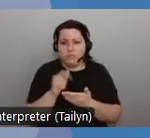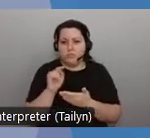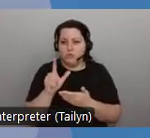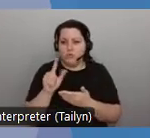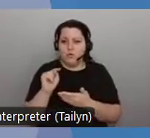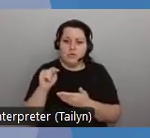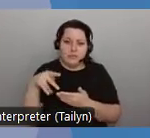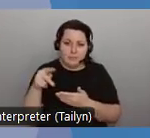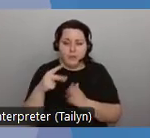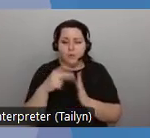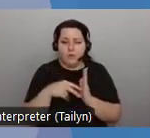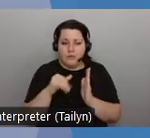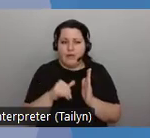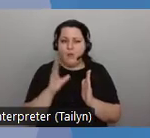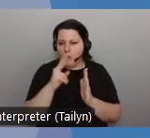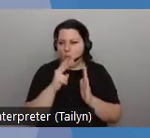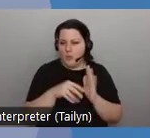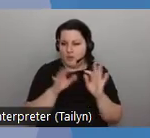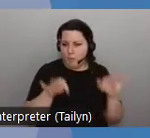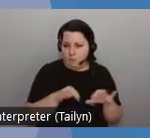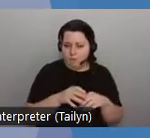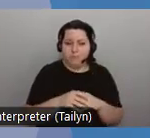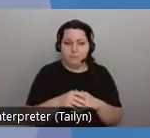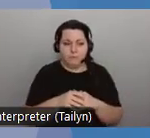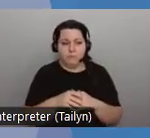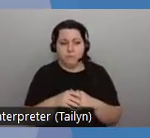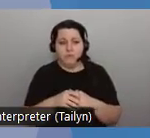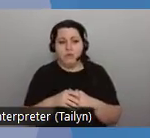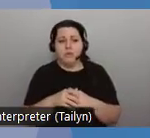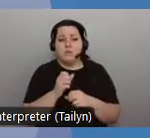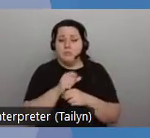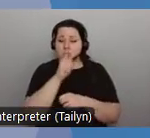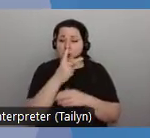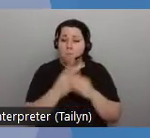when you are inside and press the help button or tooltip to read that it's going to read that form.